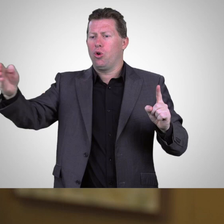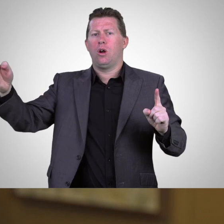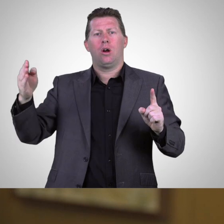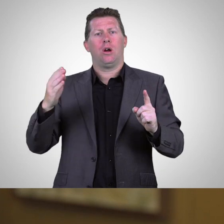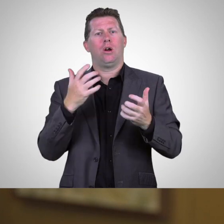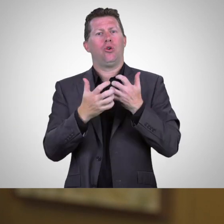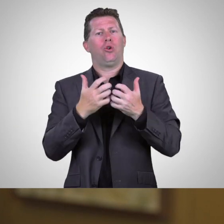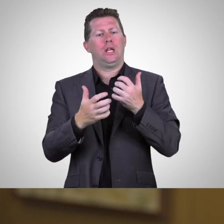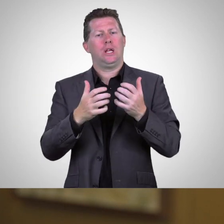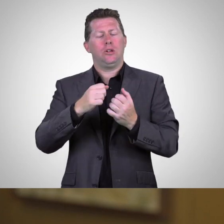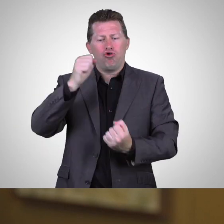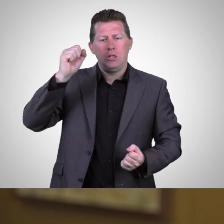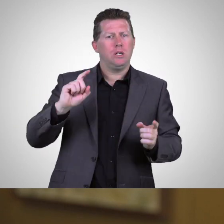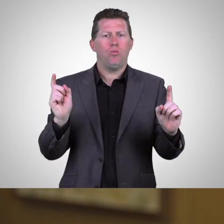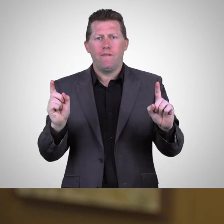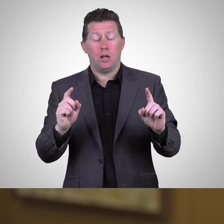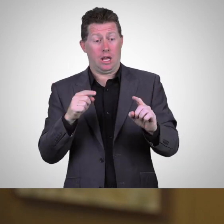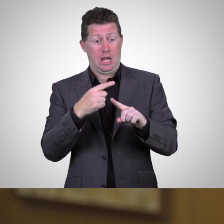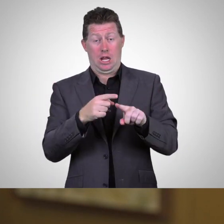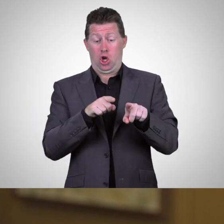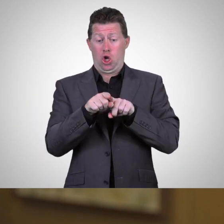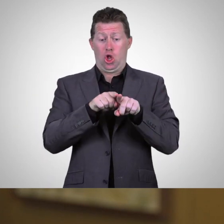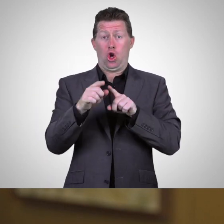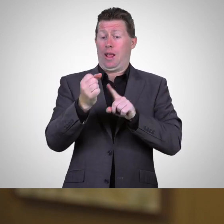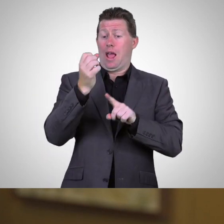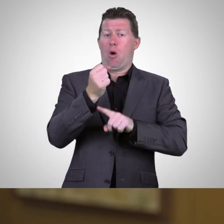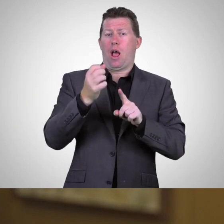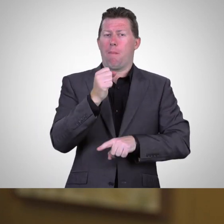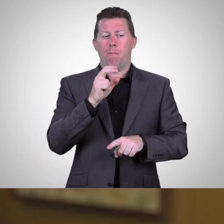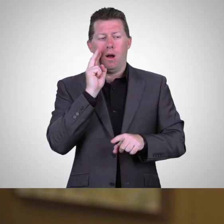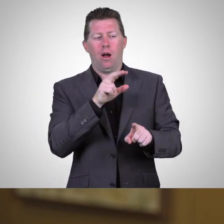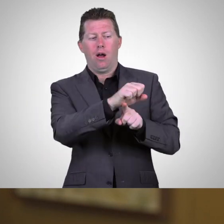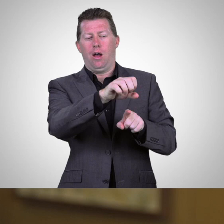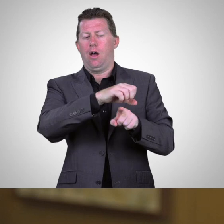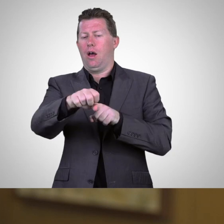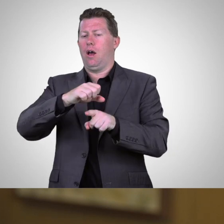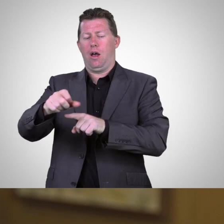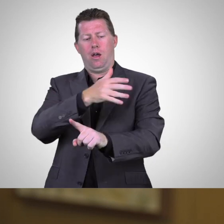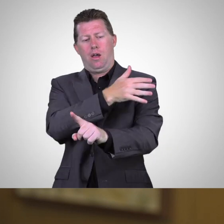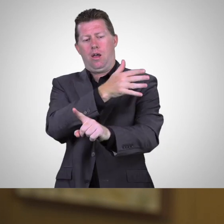and also that intended learning outcomes that are needed are picked up along the way but not